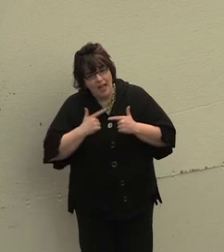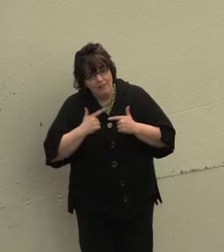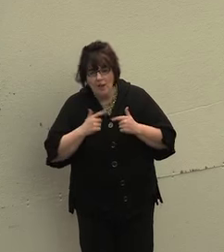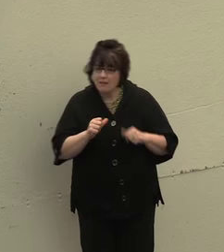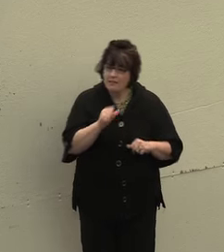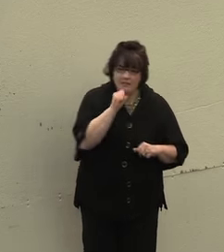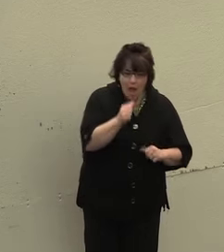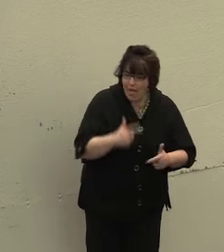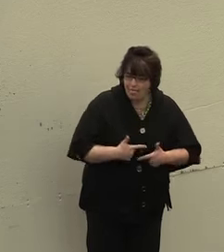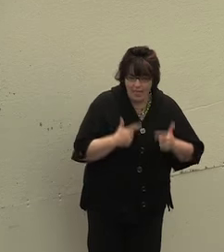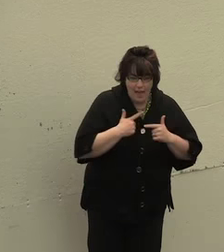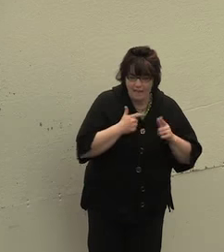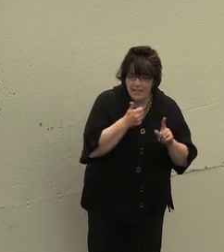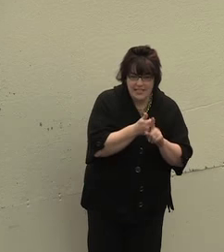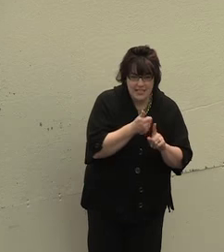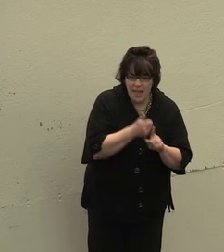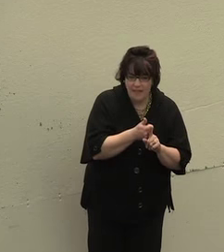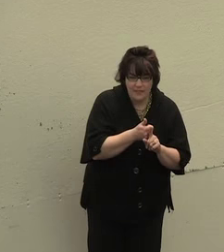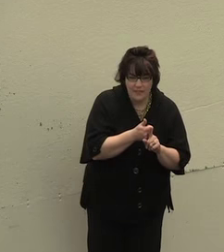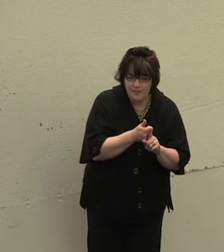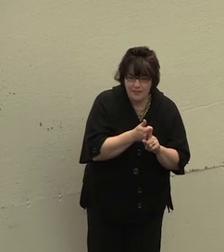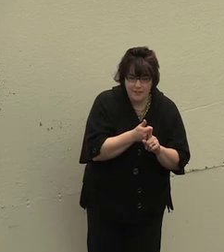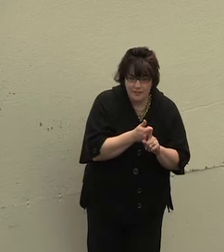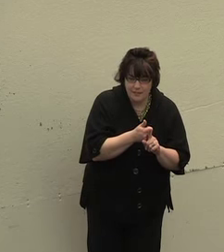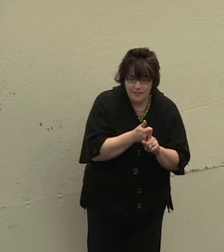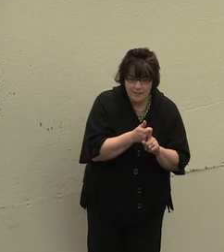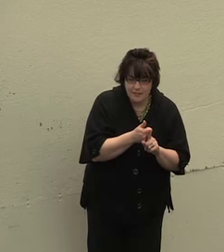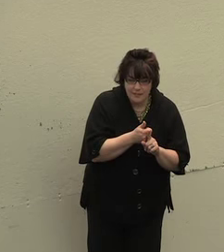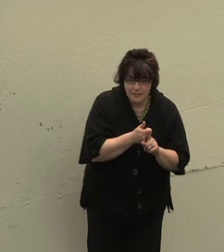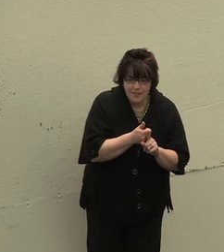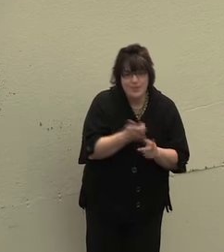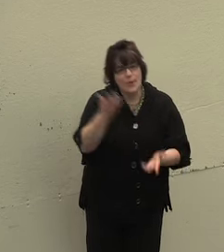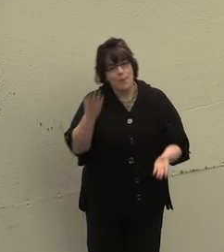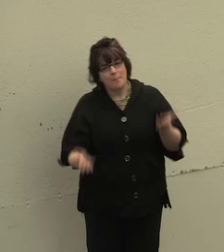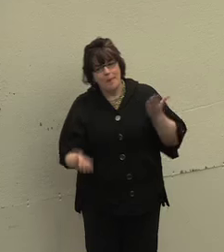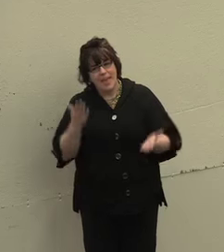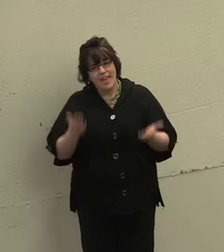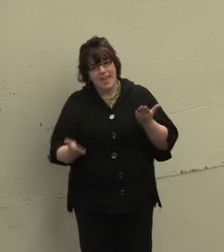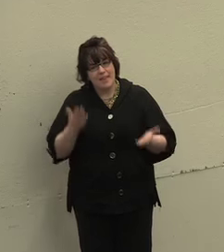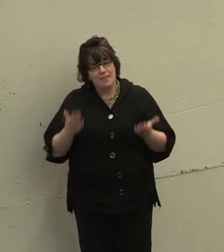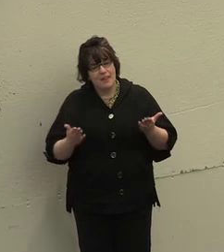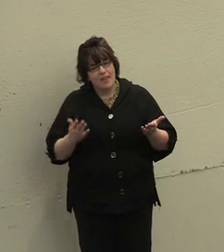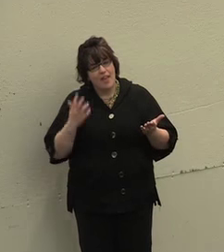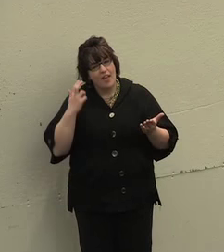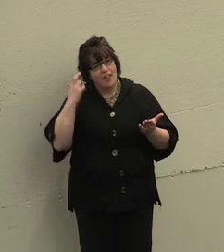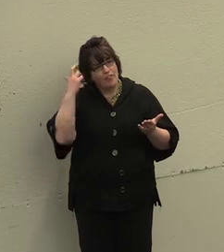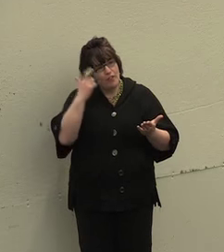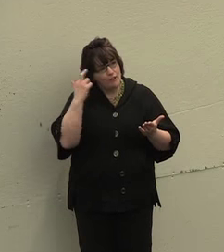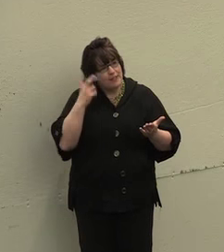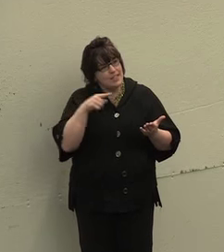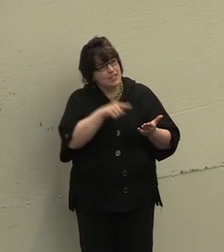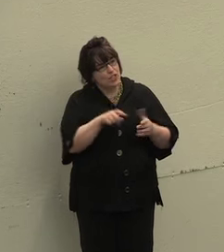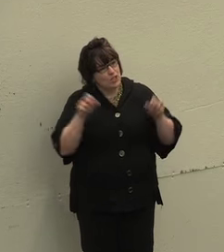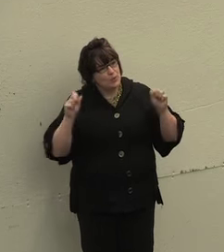So maybe and the reason that you can create such kind of architecture in Japan